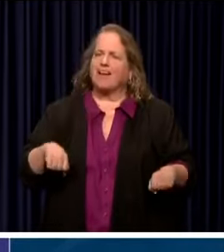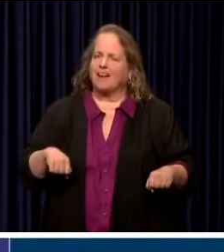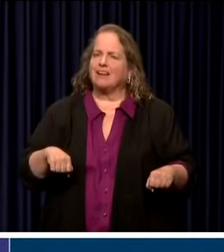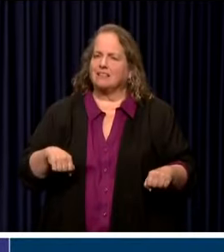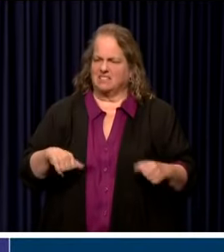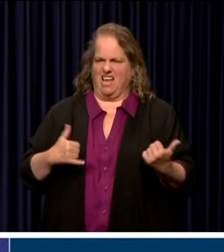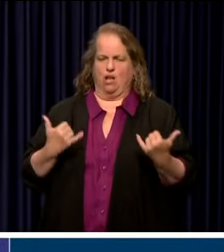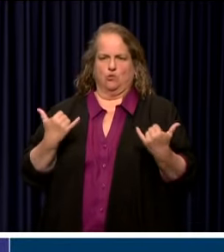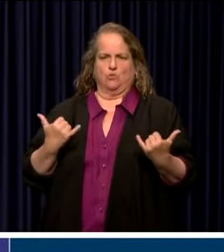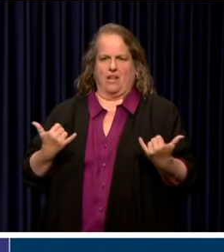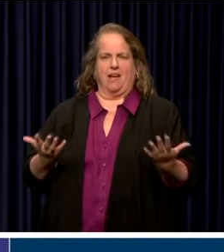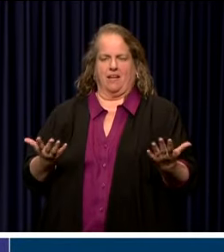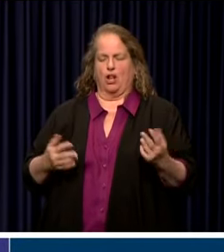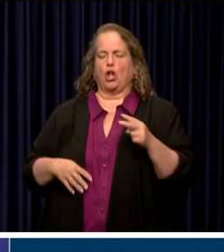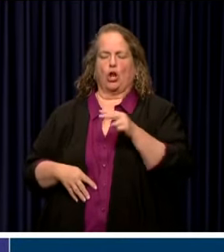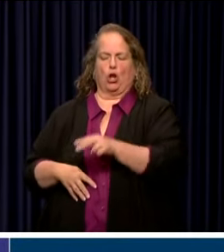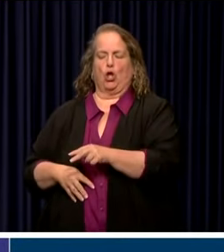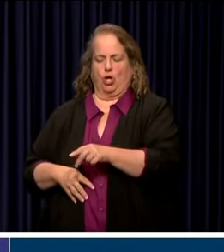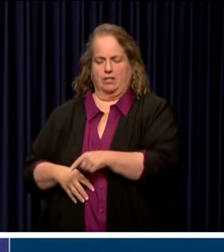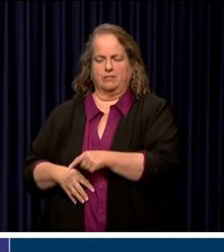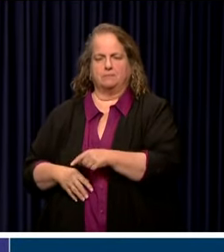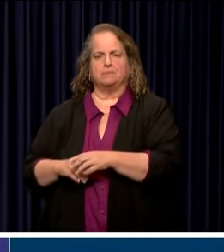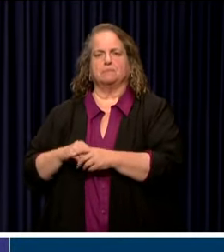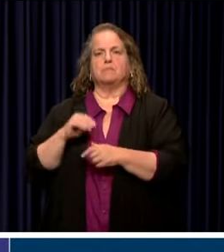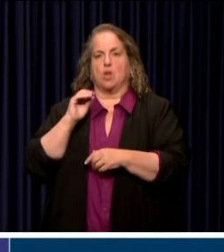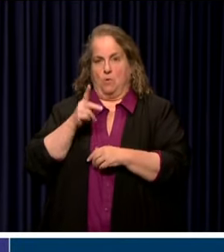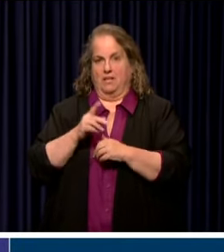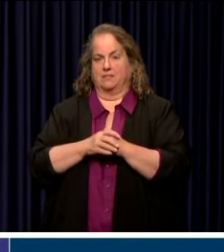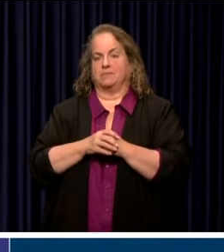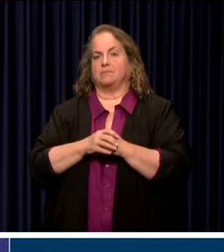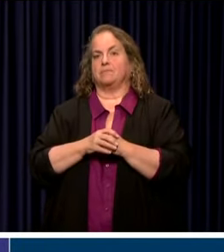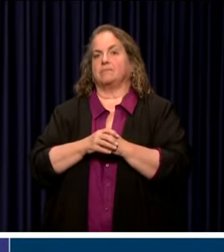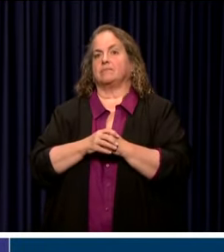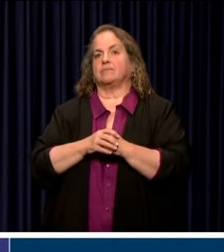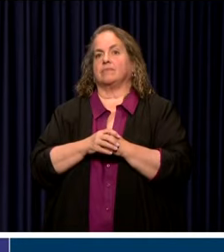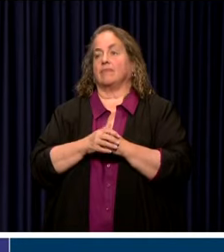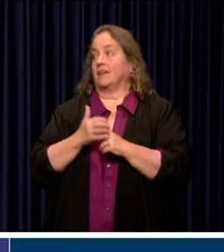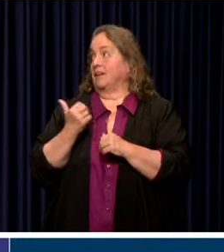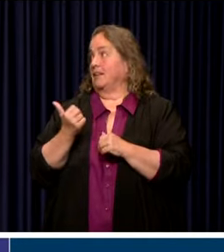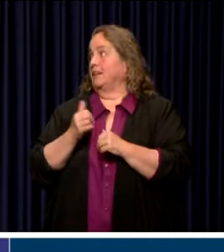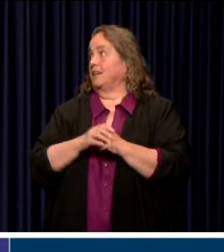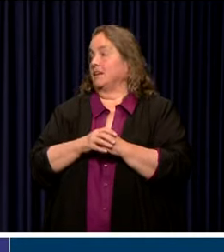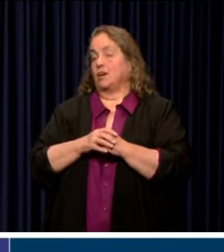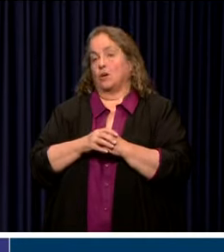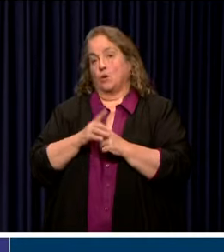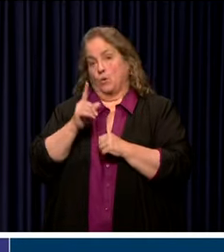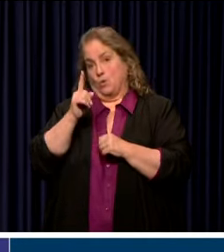SOMEBODY A HERO, AND WE TALK ABOUT HOW THEY'RE A HERO IN THESE TIMES.